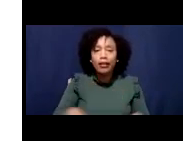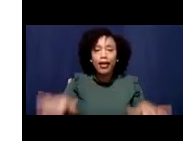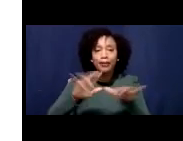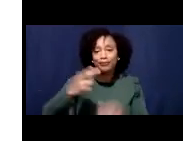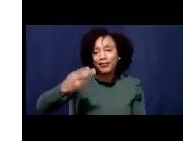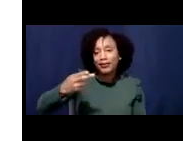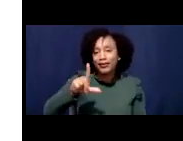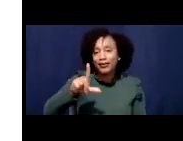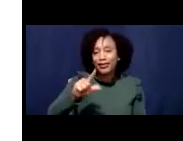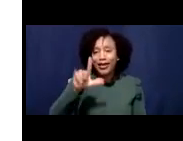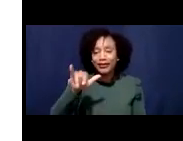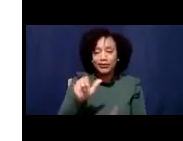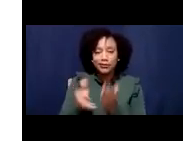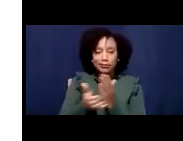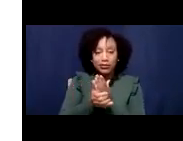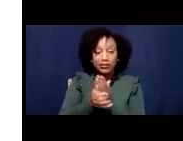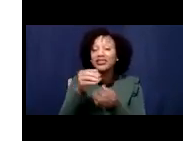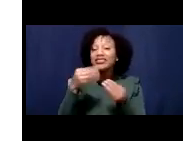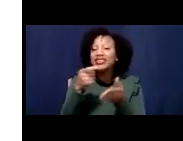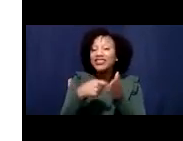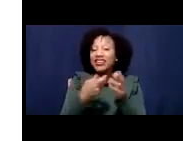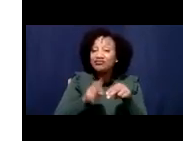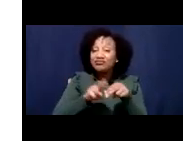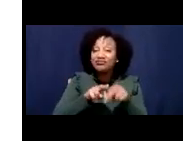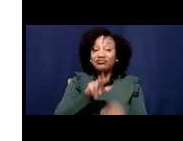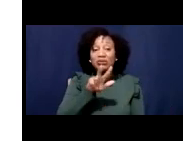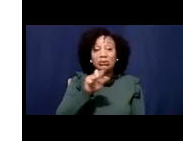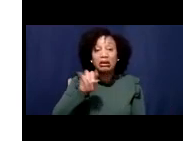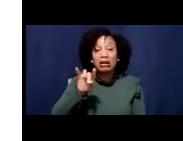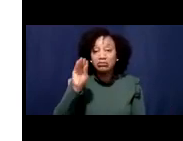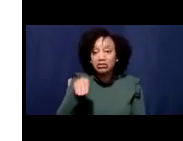which increased our sales taxes by 3/8 of 1% for 25 years.